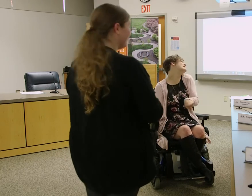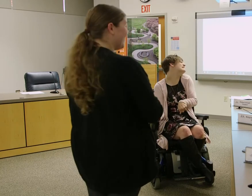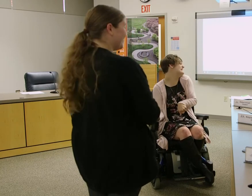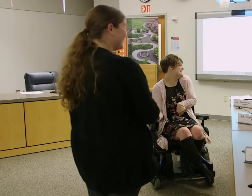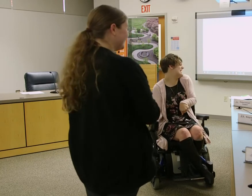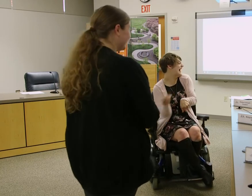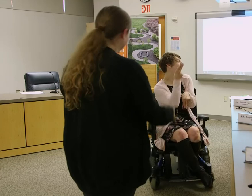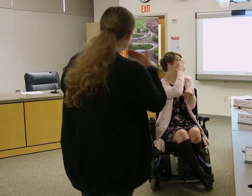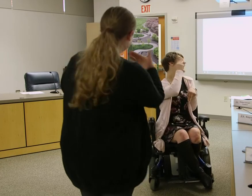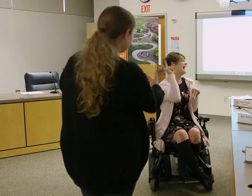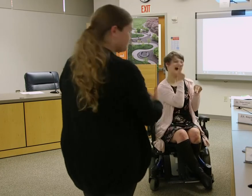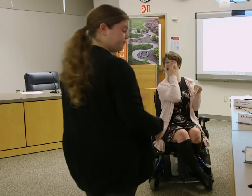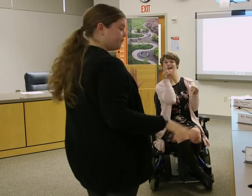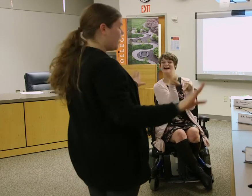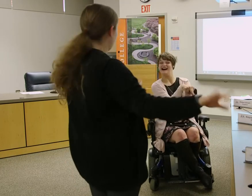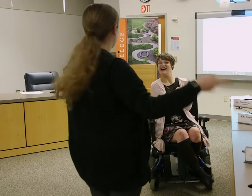I'm going to give her my card.